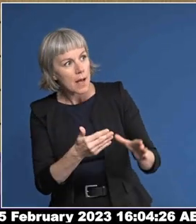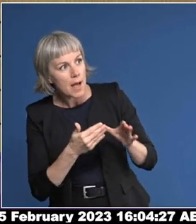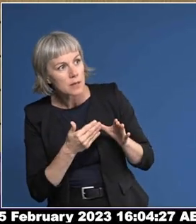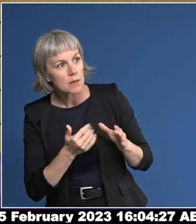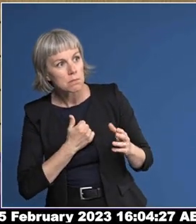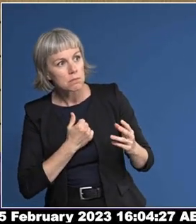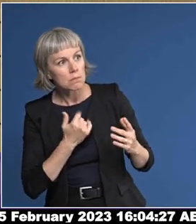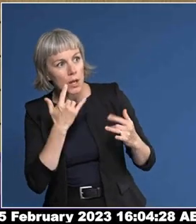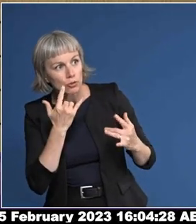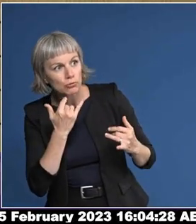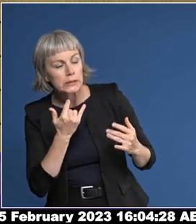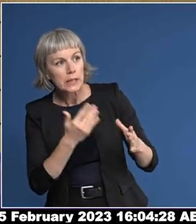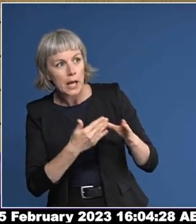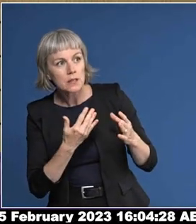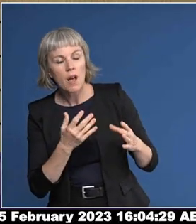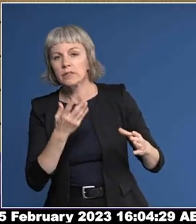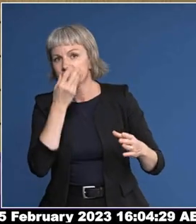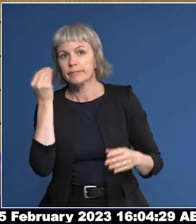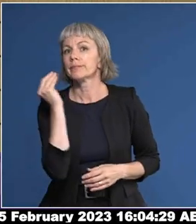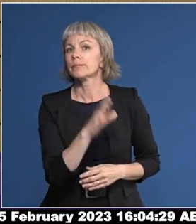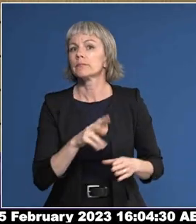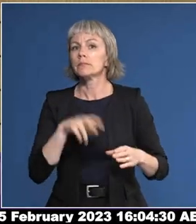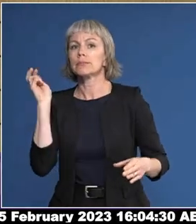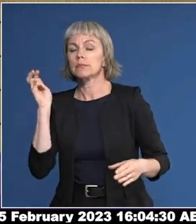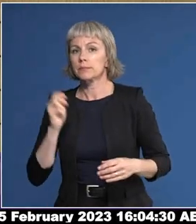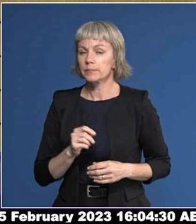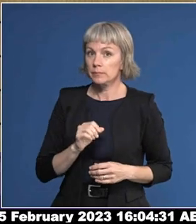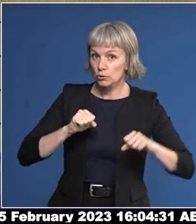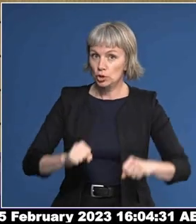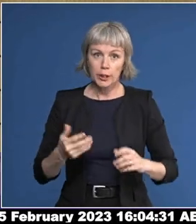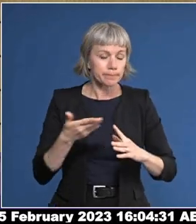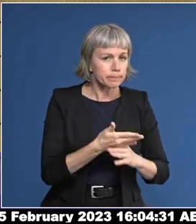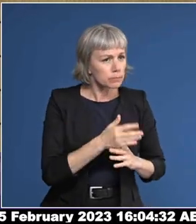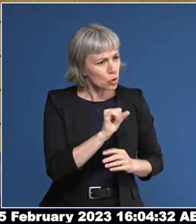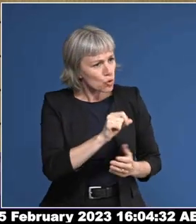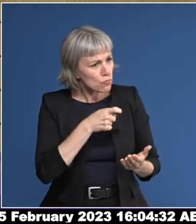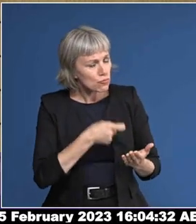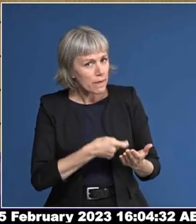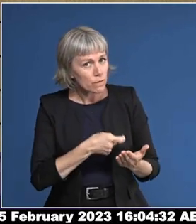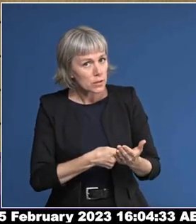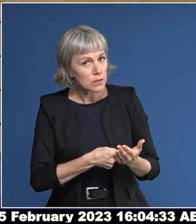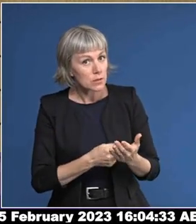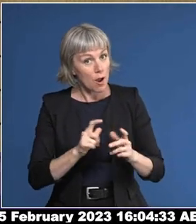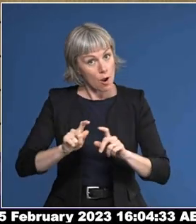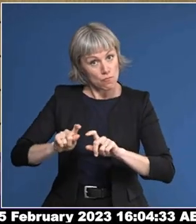Is your preference in relation to providers within the NDIS or a national